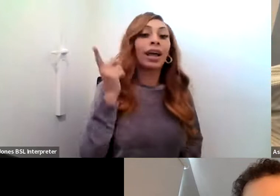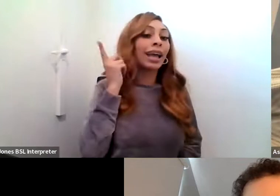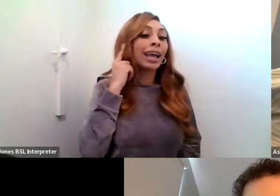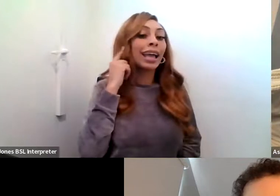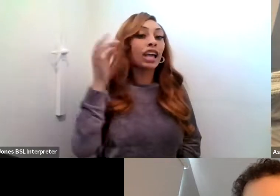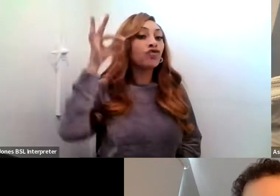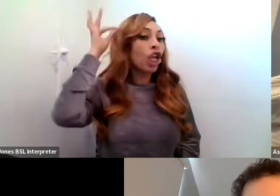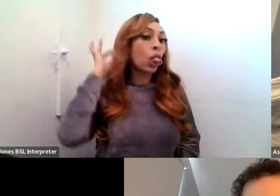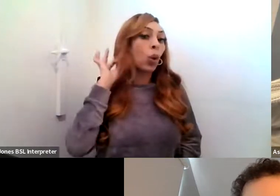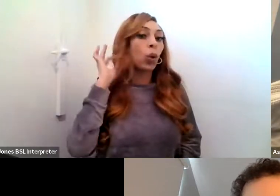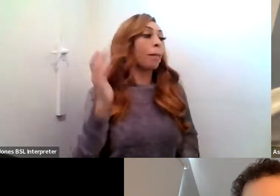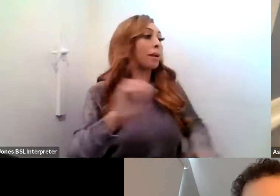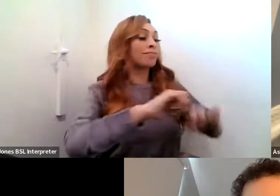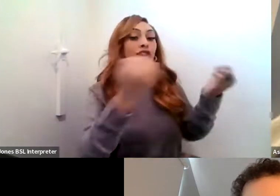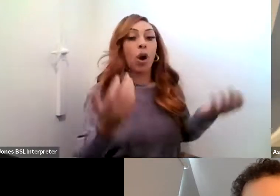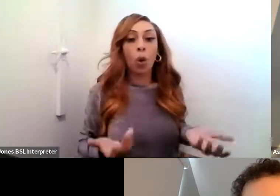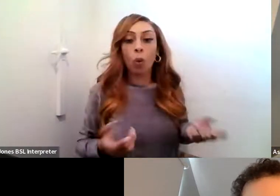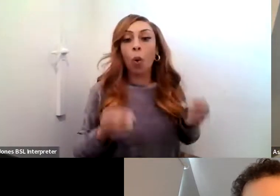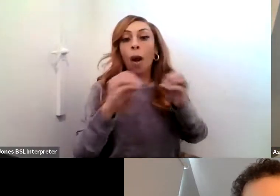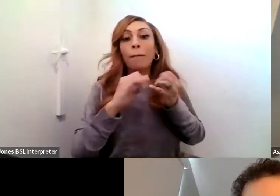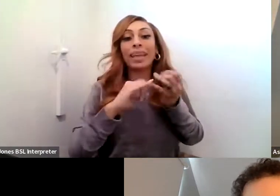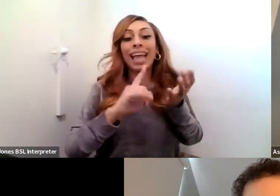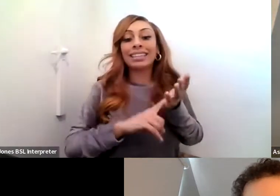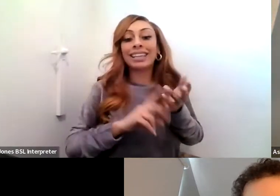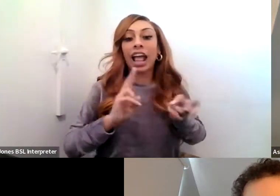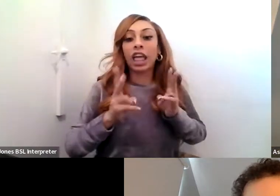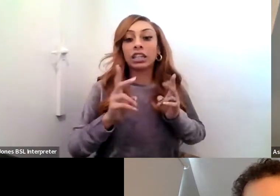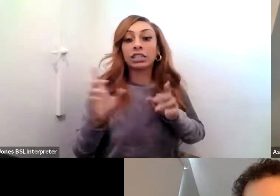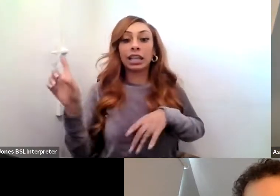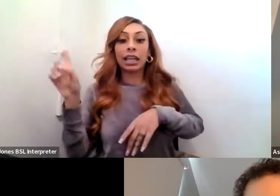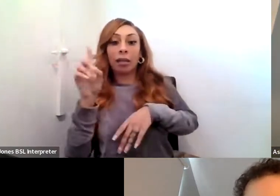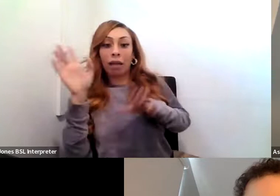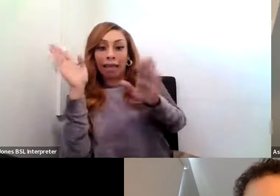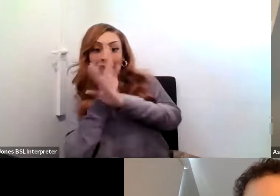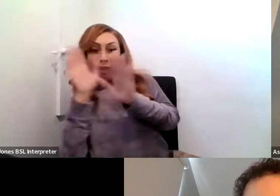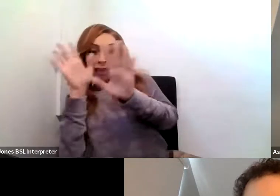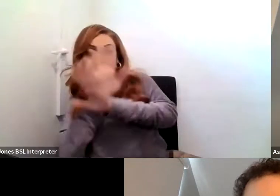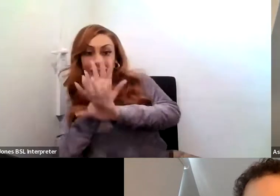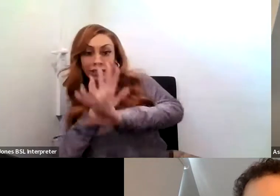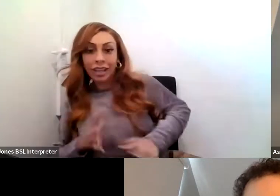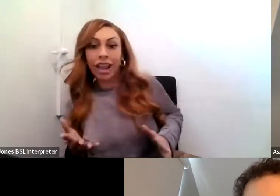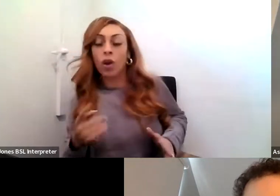in your venue being broken. Or your BSL interpreter being hidden by scenery. Or not telling people about your wheelchair spaces.